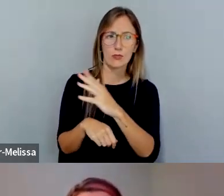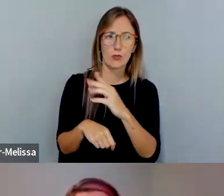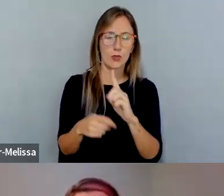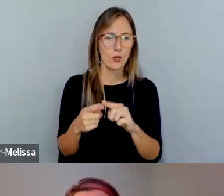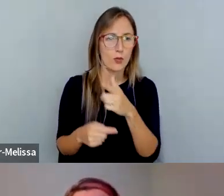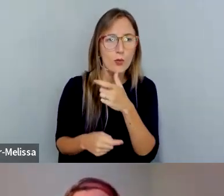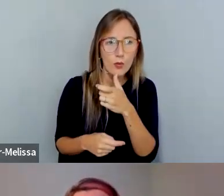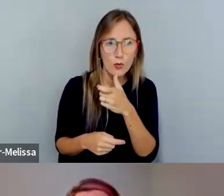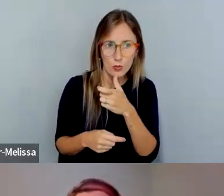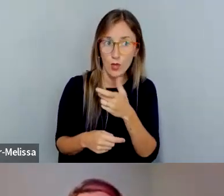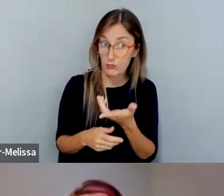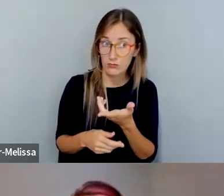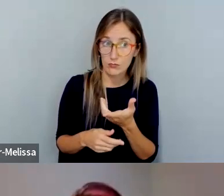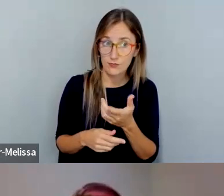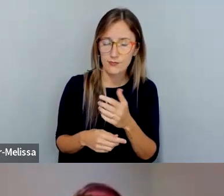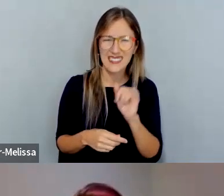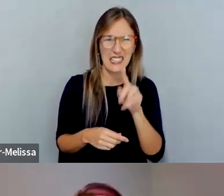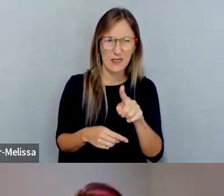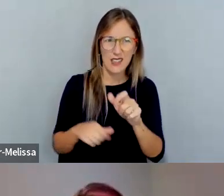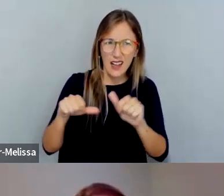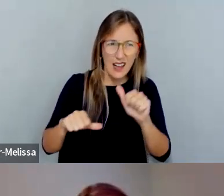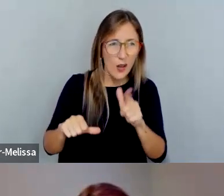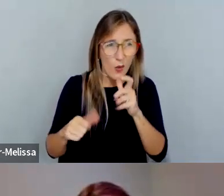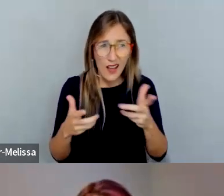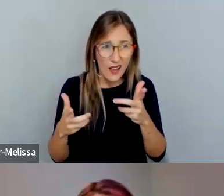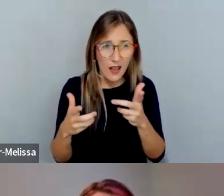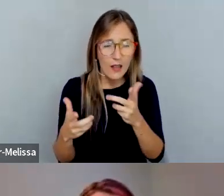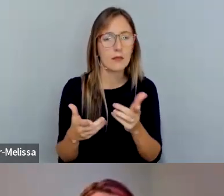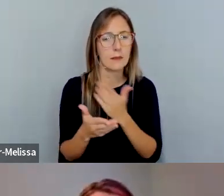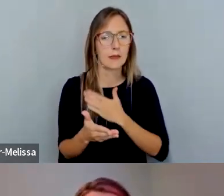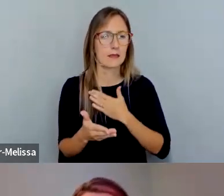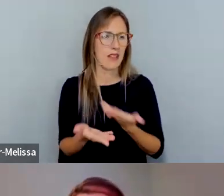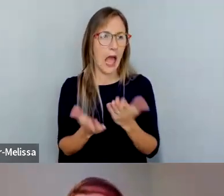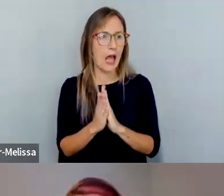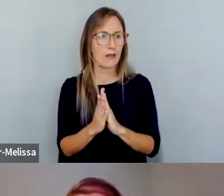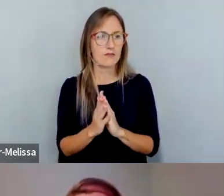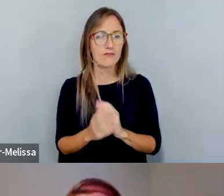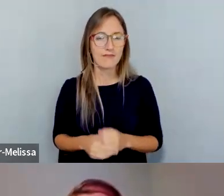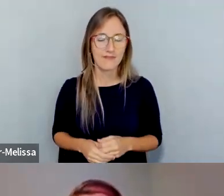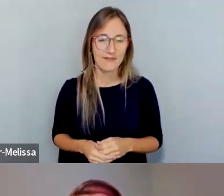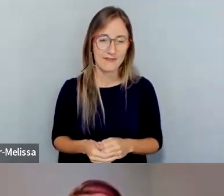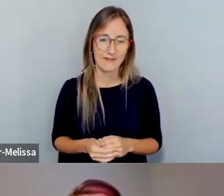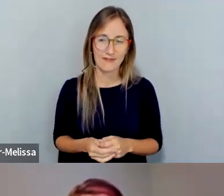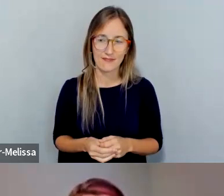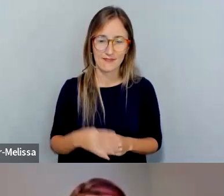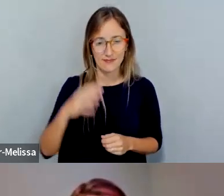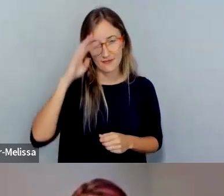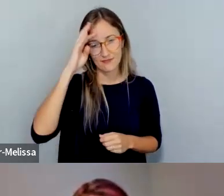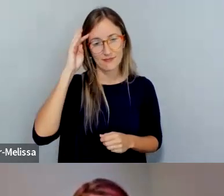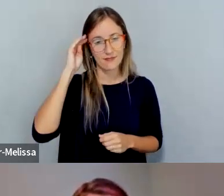and then after this class, y'all will be submitting journals. I sent in an e-mail to who you would be submitting your journal to. If you have any